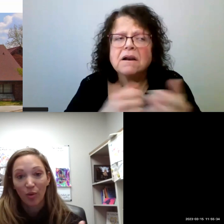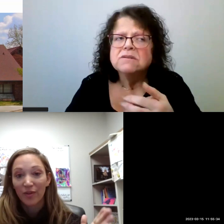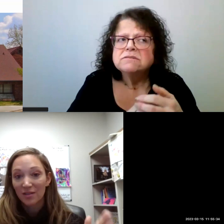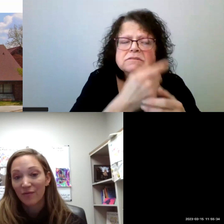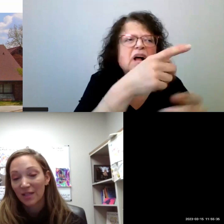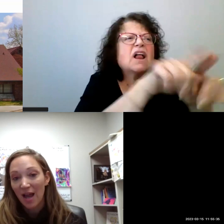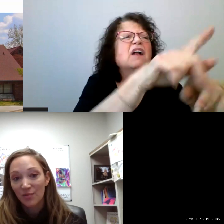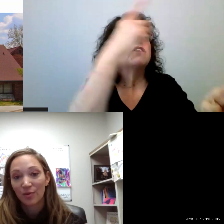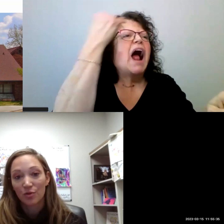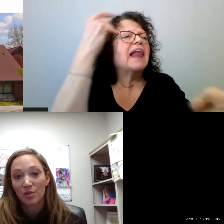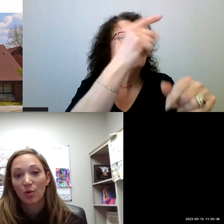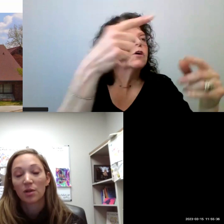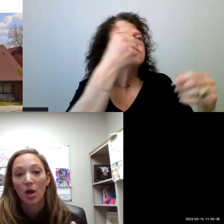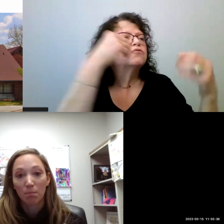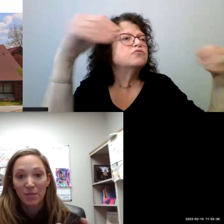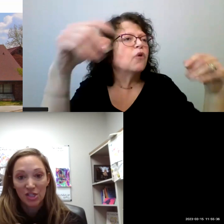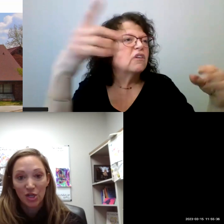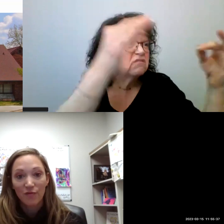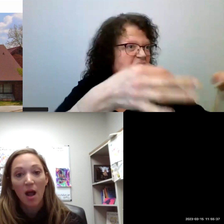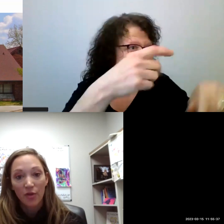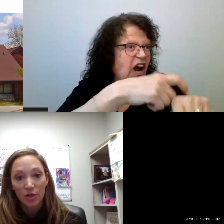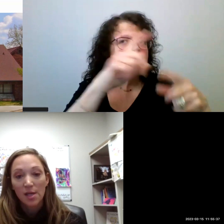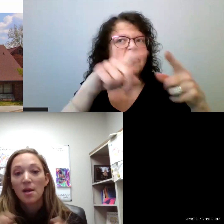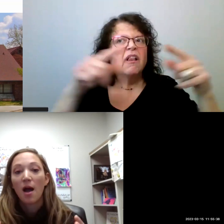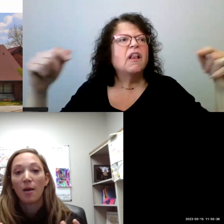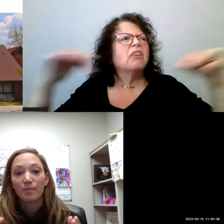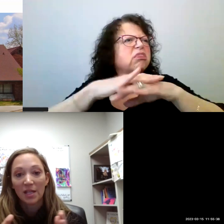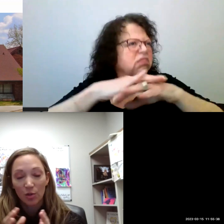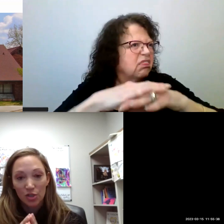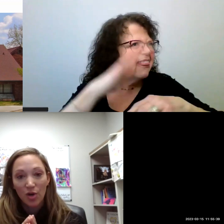store there definitely, Times in the grocery stores are busier than others, and so just